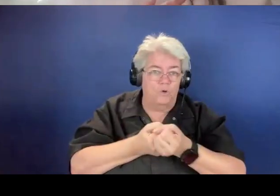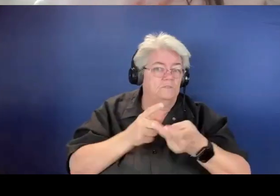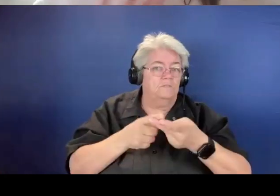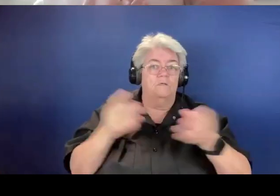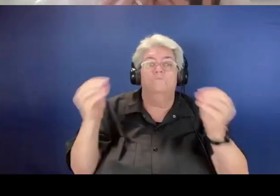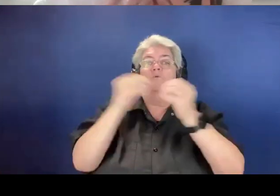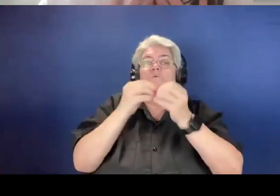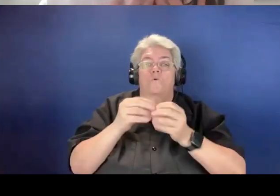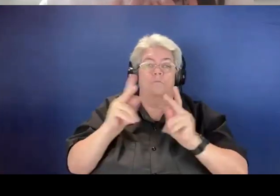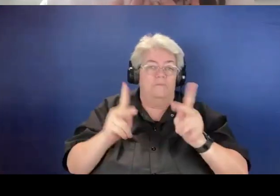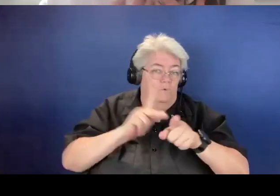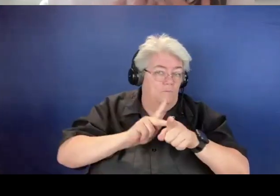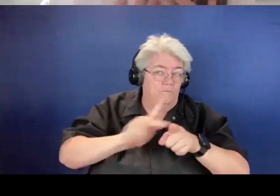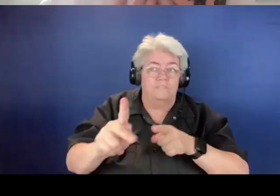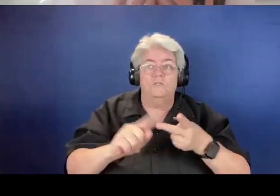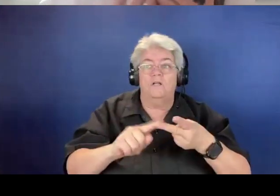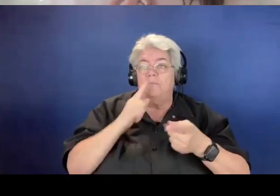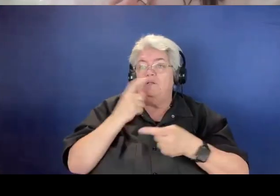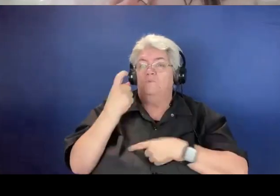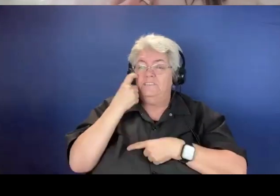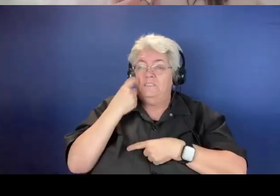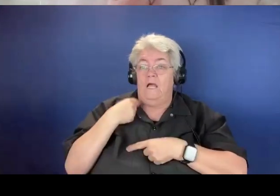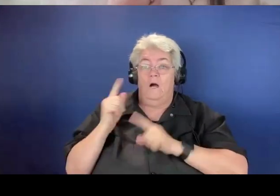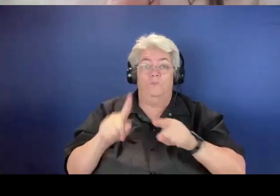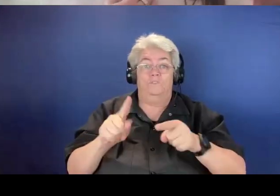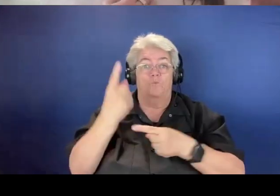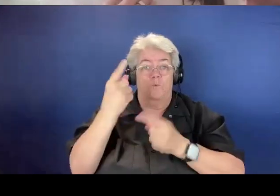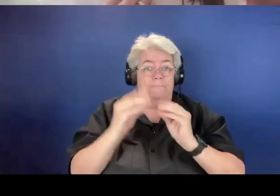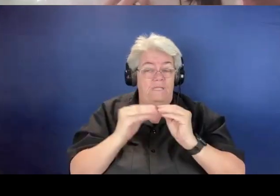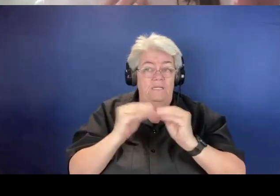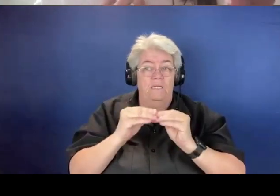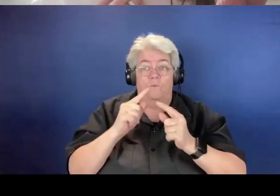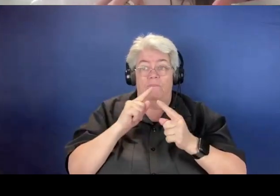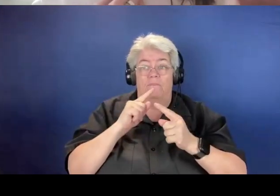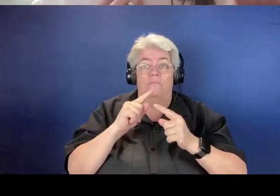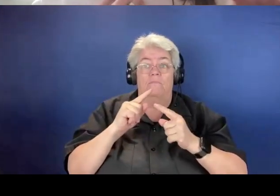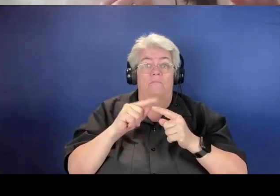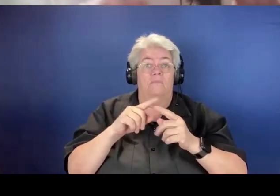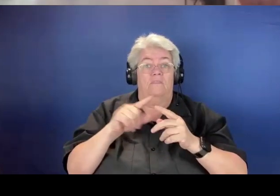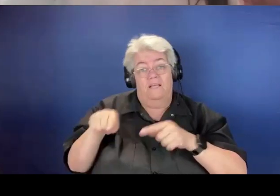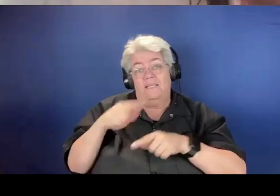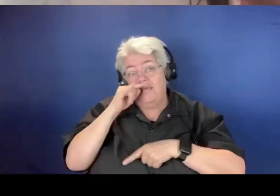If we're I had recently a meeting with a family who the child was utilizing ASL,